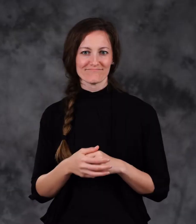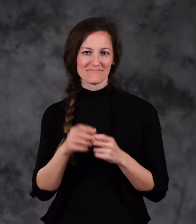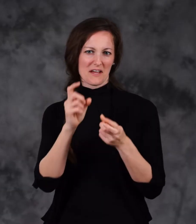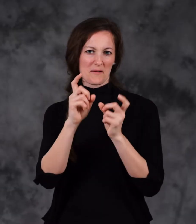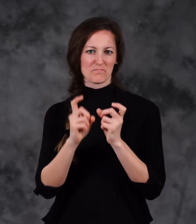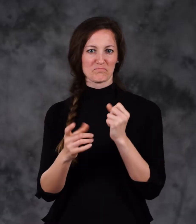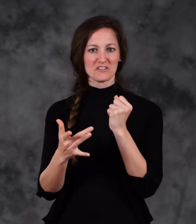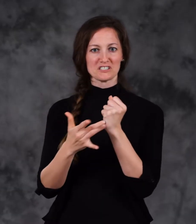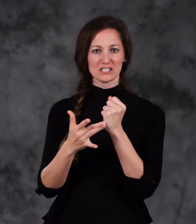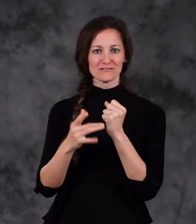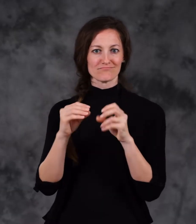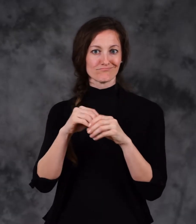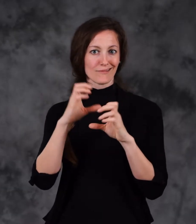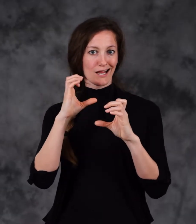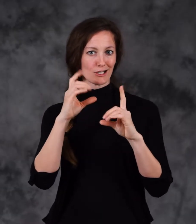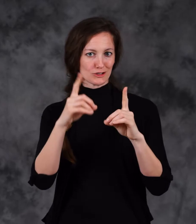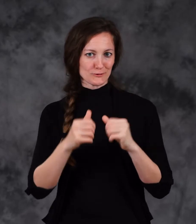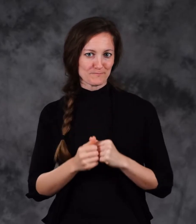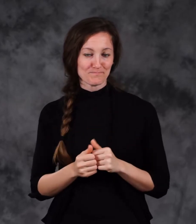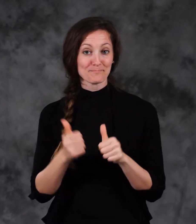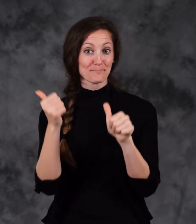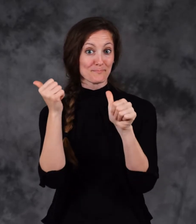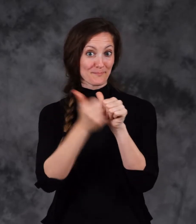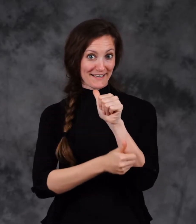Education: Assistive Technology in Education: Passed